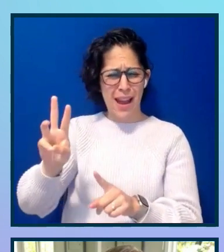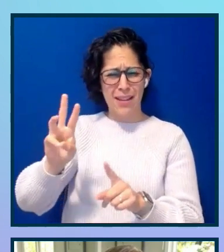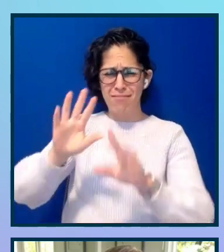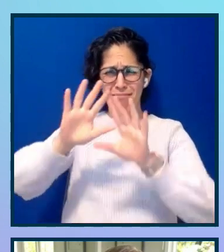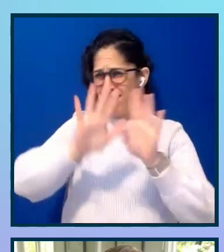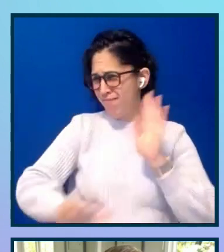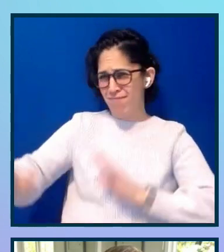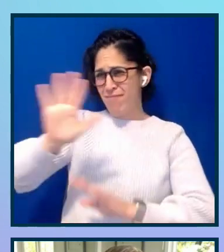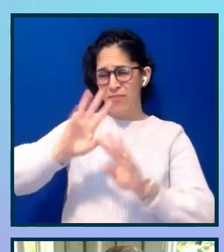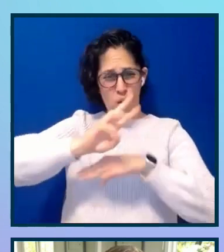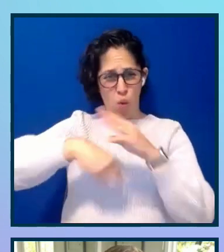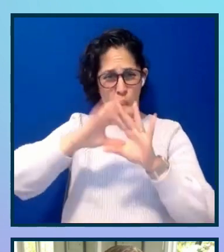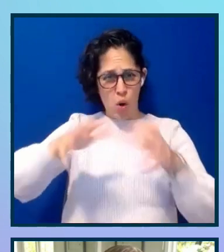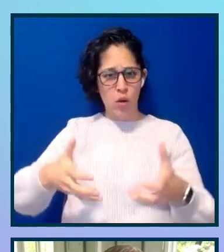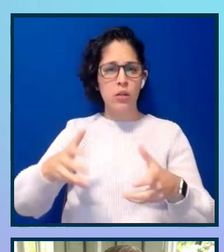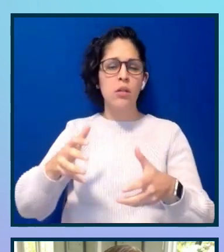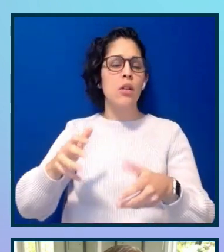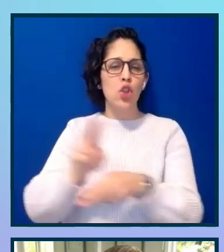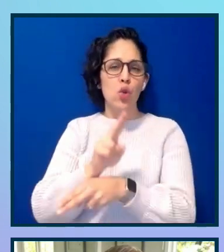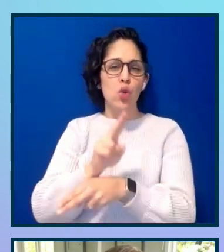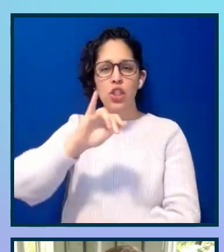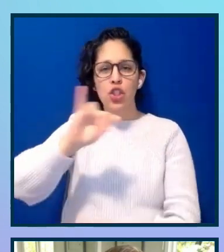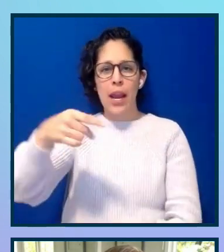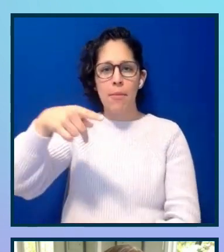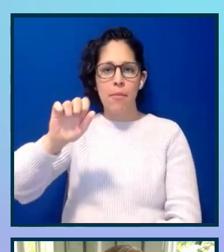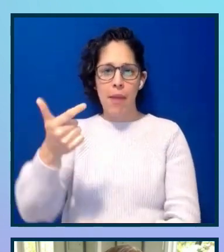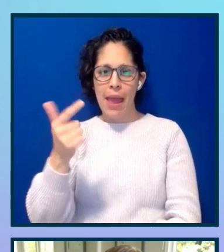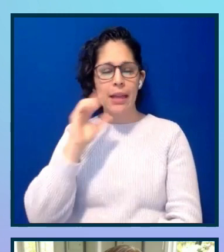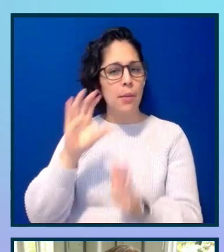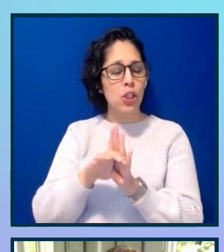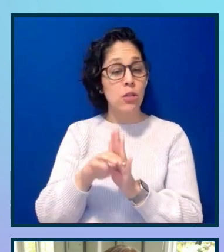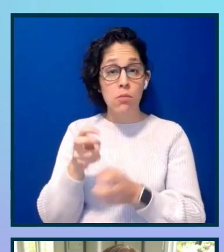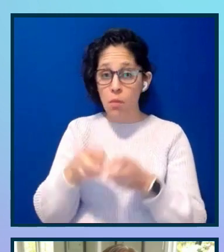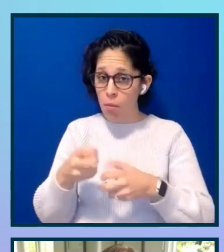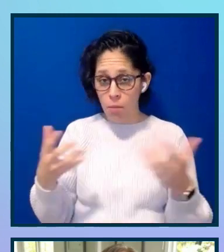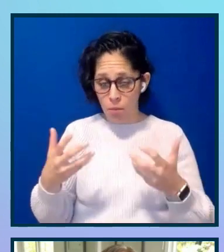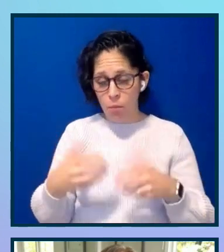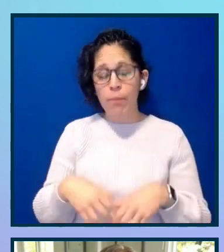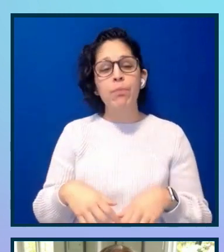works with JPEG images. And the issue that we have with JPEG images is that they are static